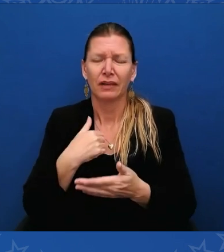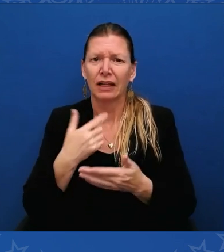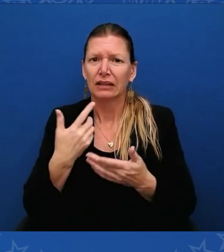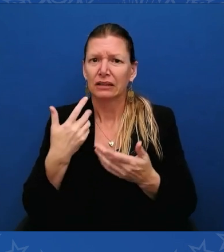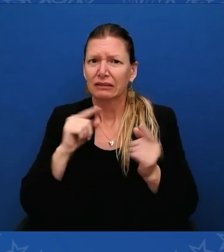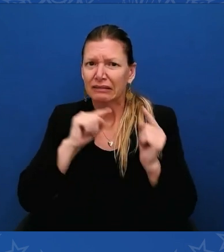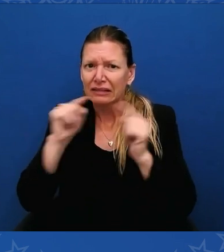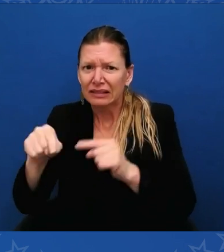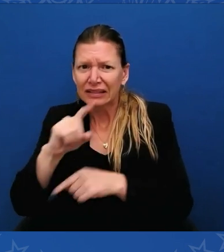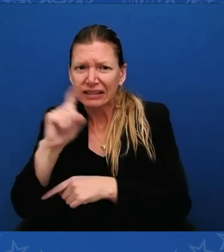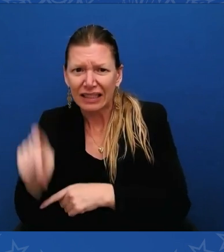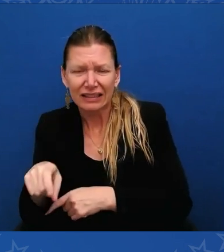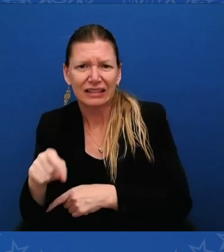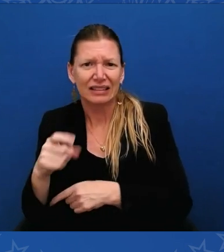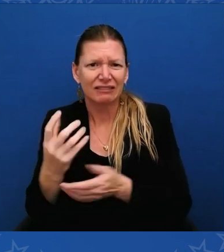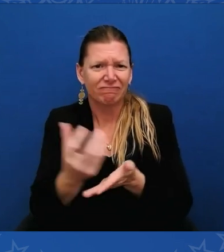don't be silent on the other.